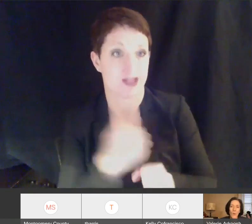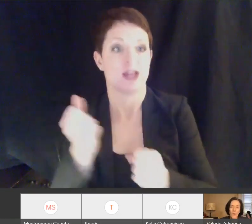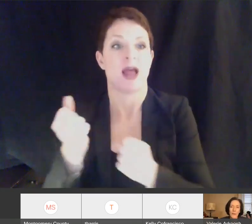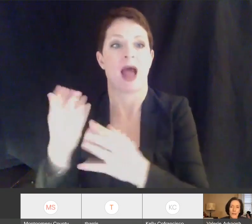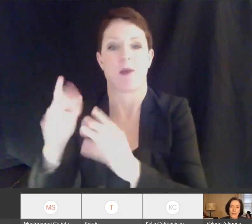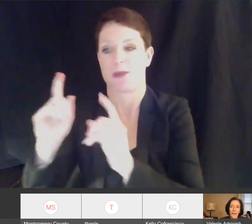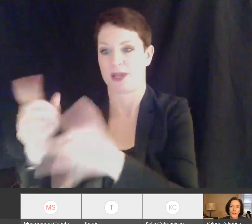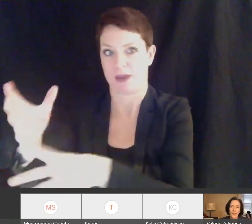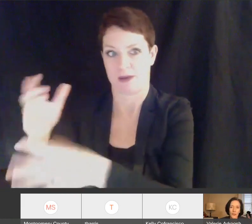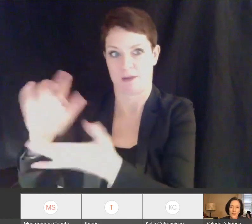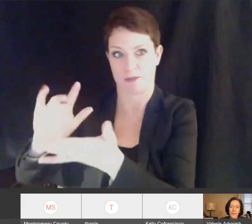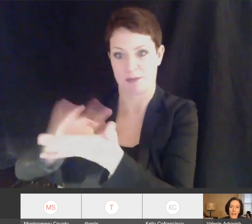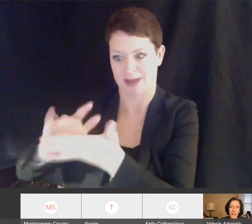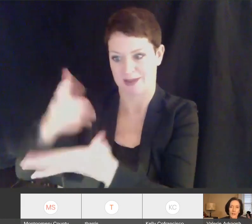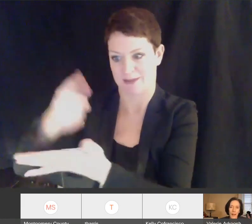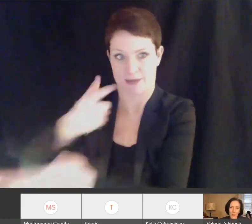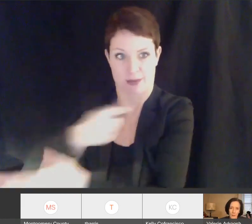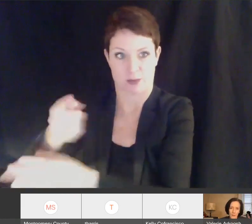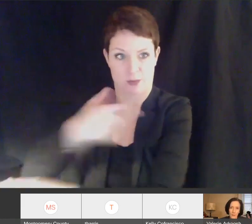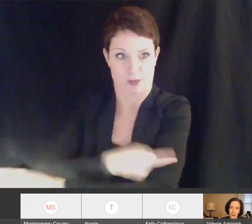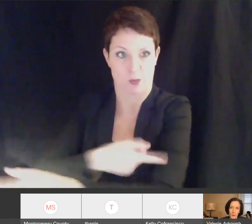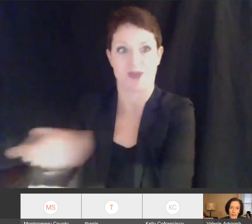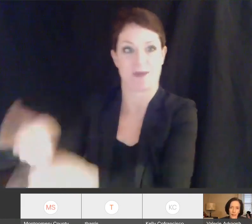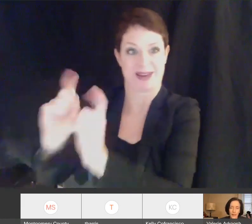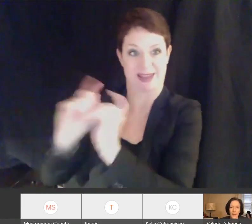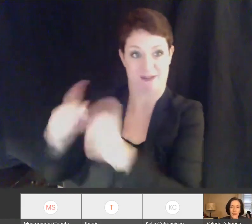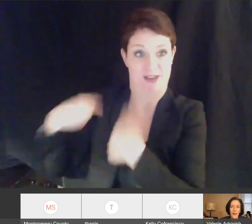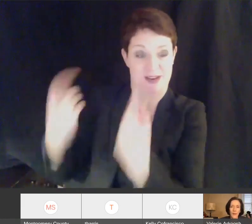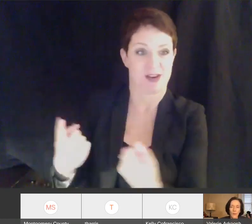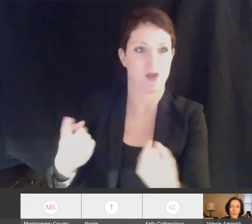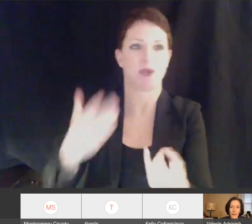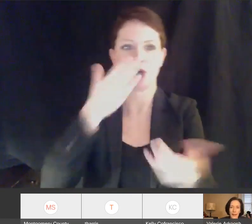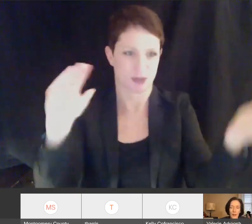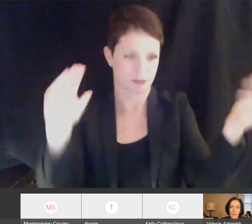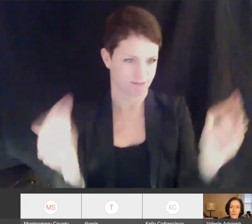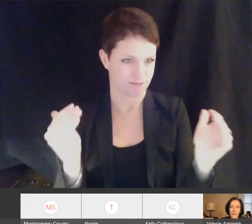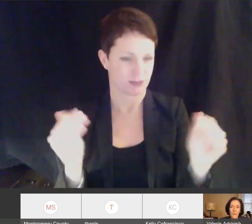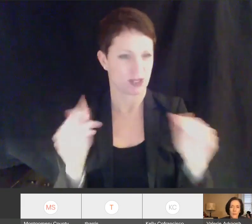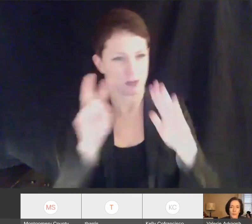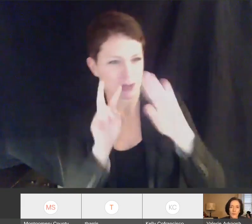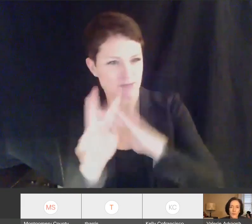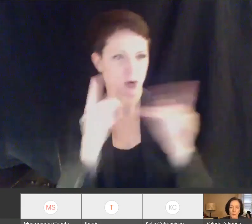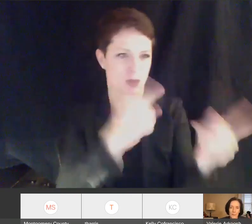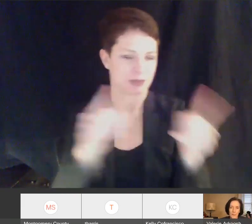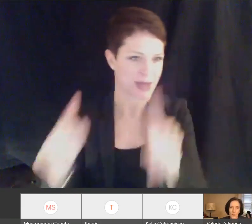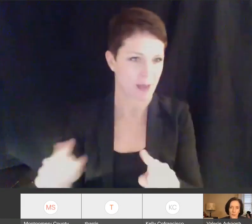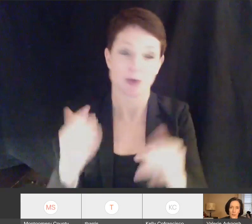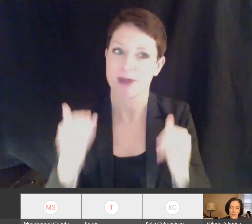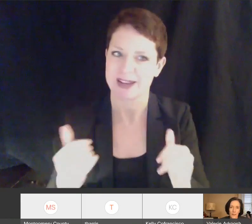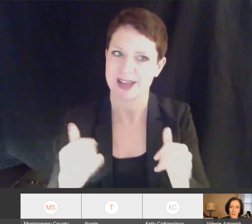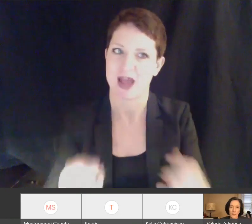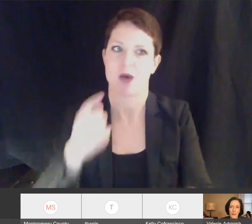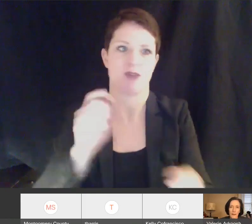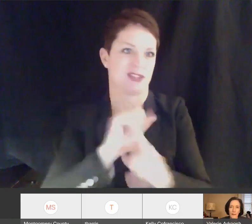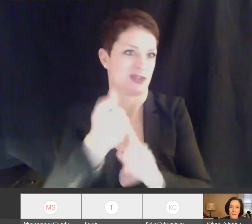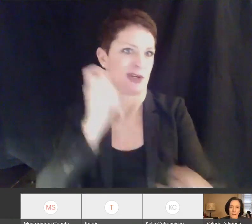will be a good gauge of how things are going. Right now, it's been a pretty fluid situation because